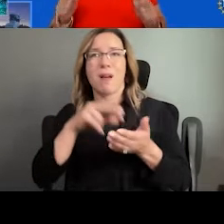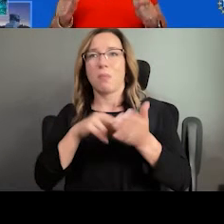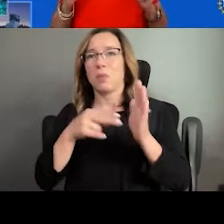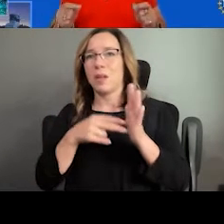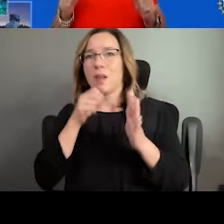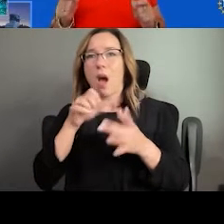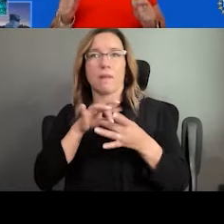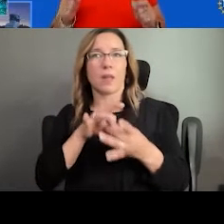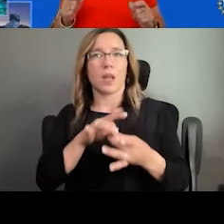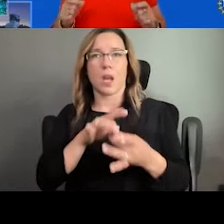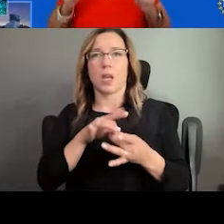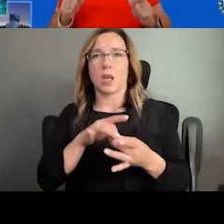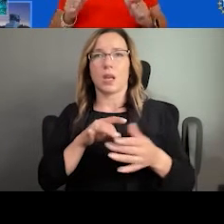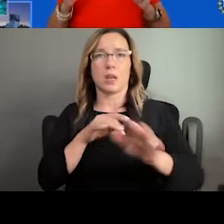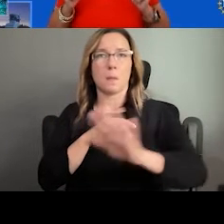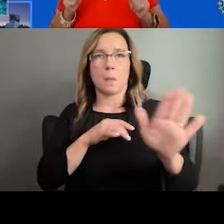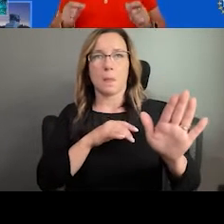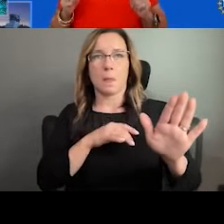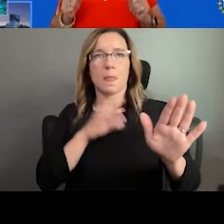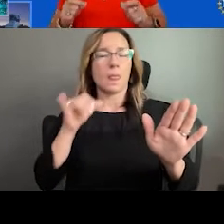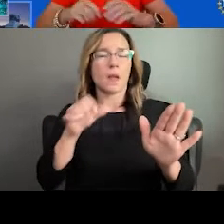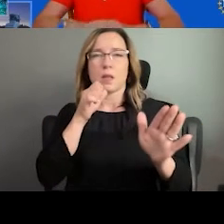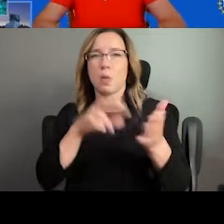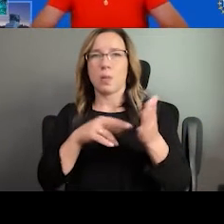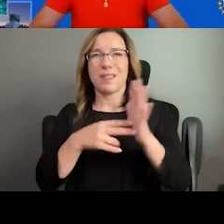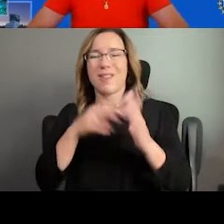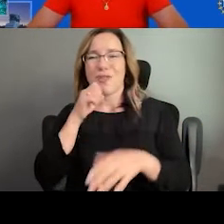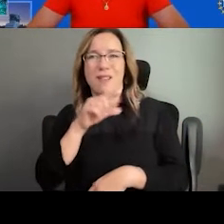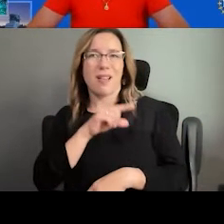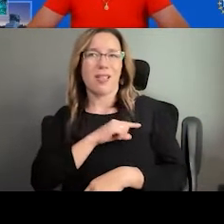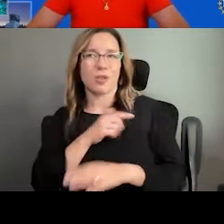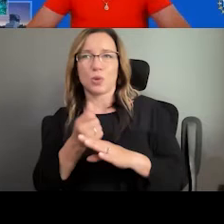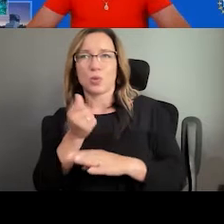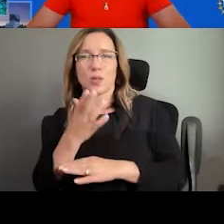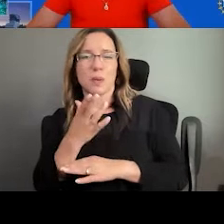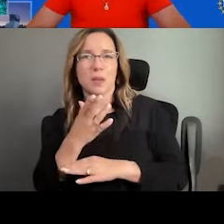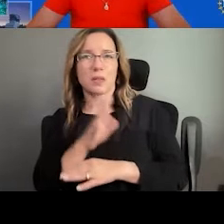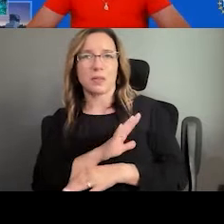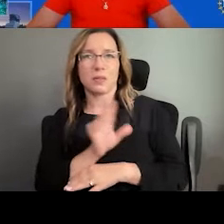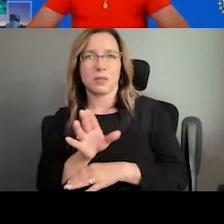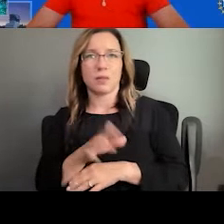That's not what we meant by are not eligible to submit proposals to NSF.